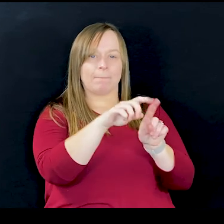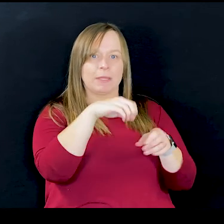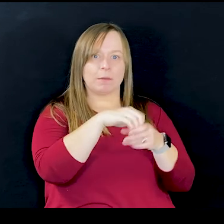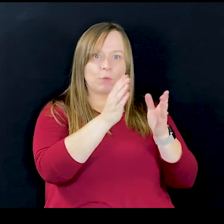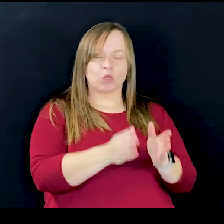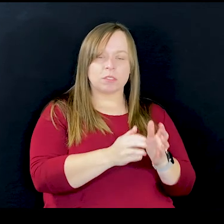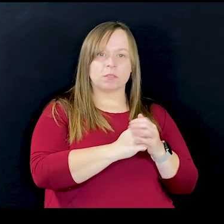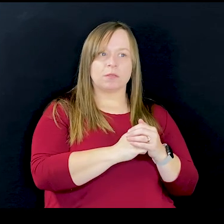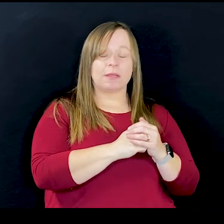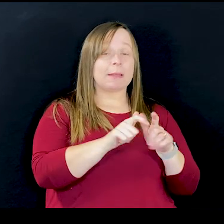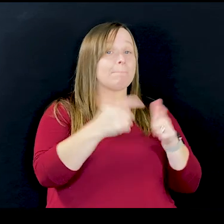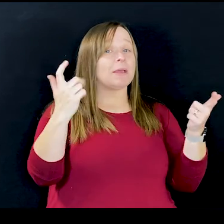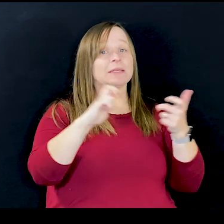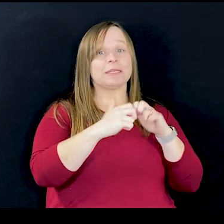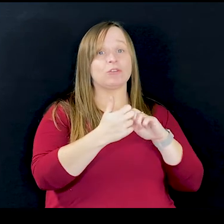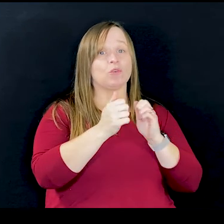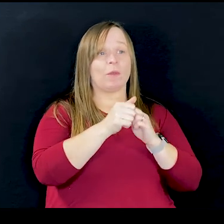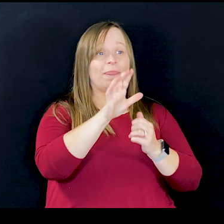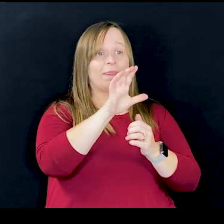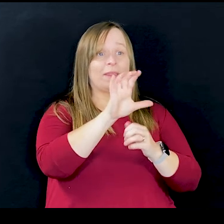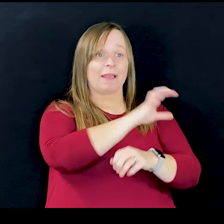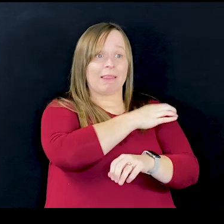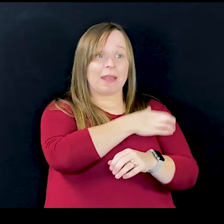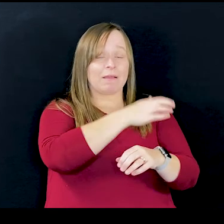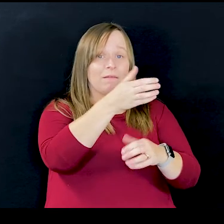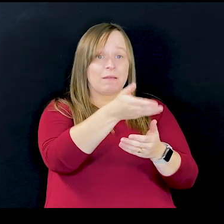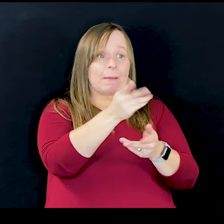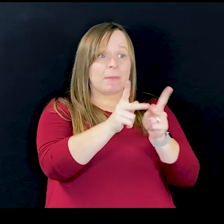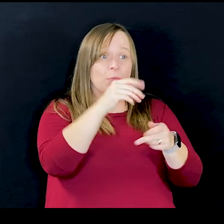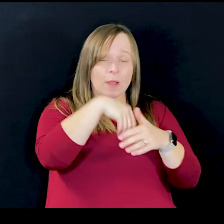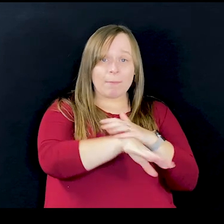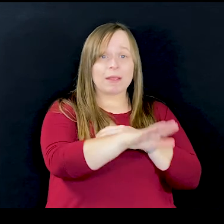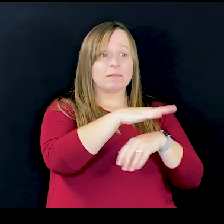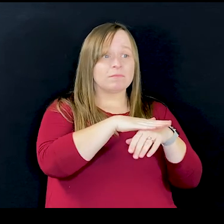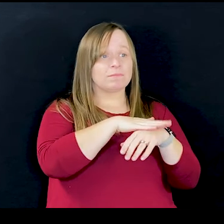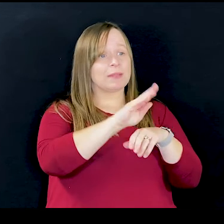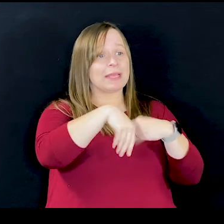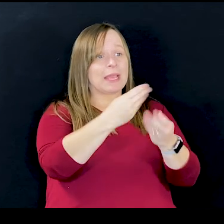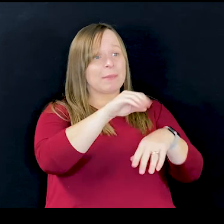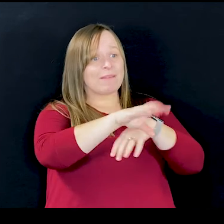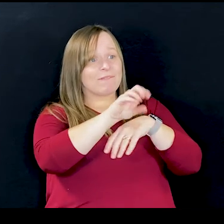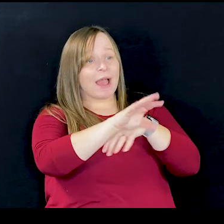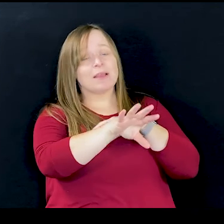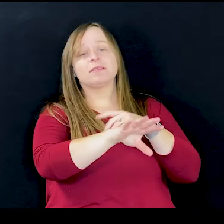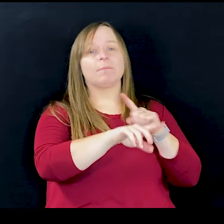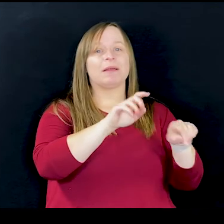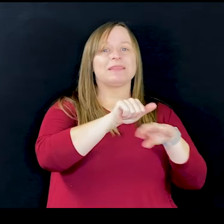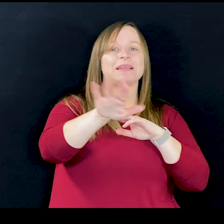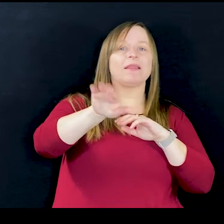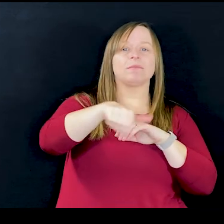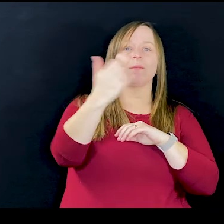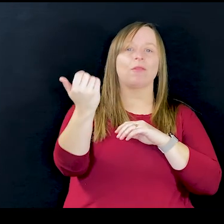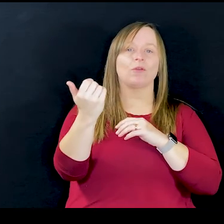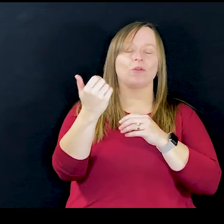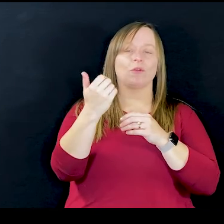Because the biggest issue I had with the clinic was that people would come in. We give them advice, but then we had to send them somewhere else.